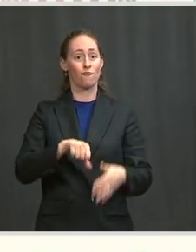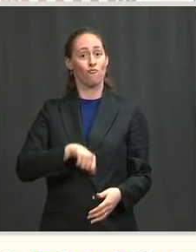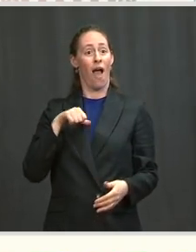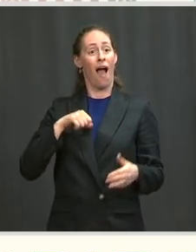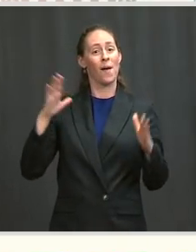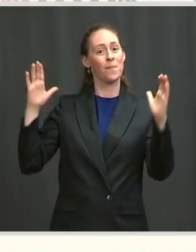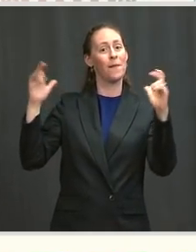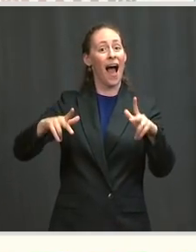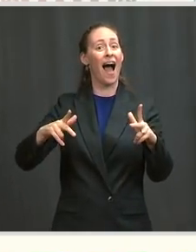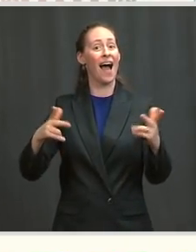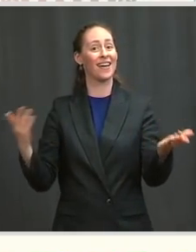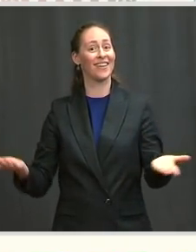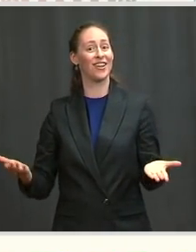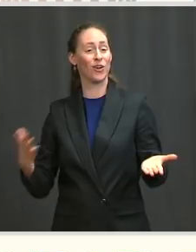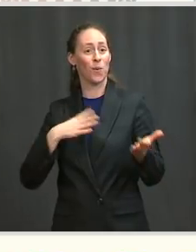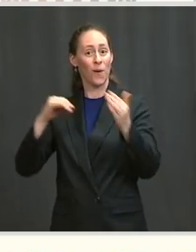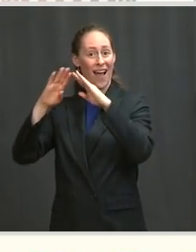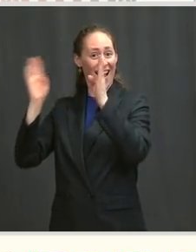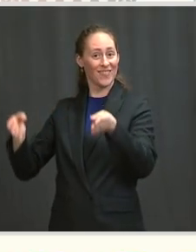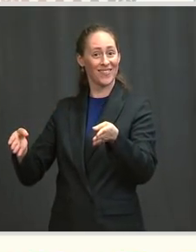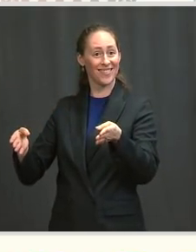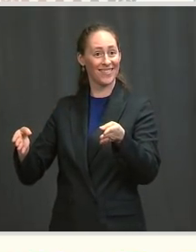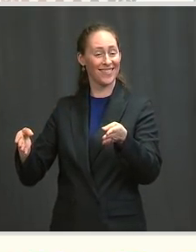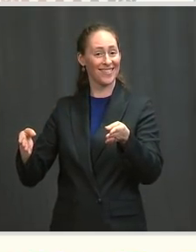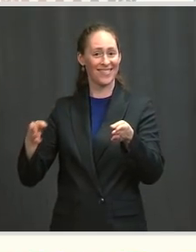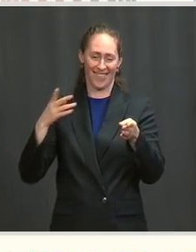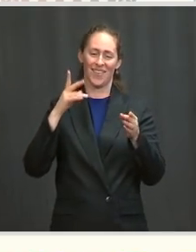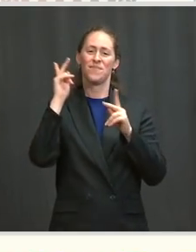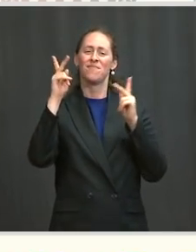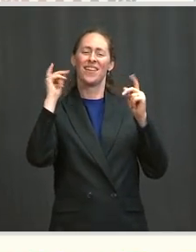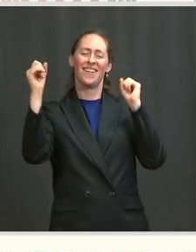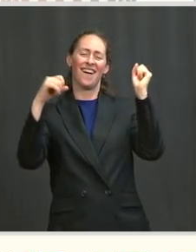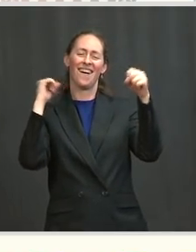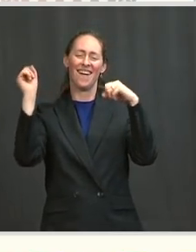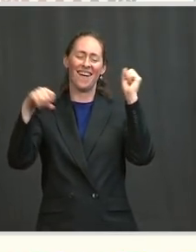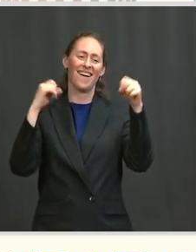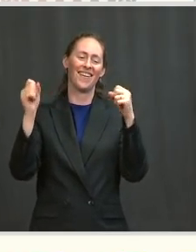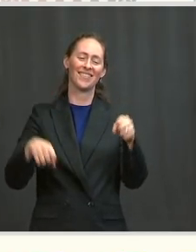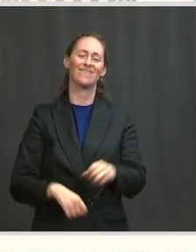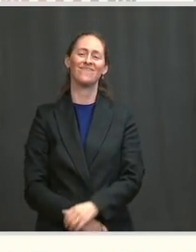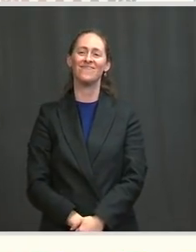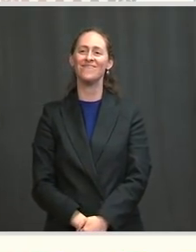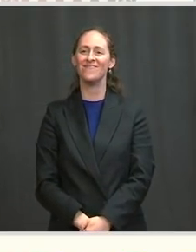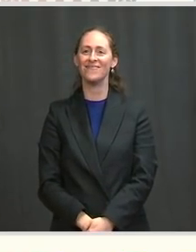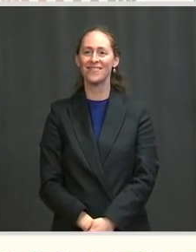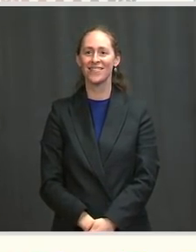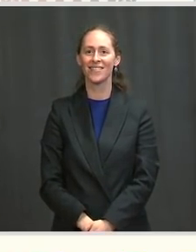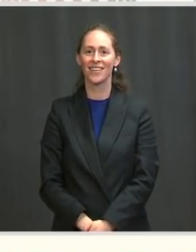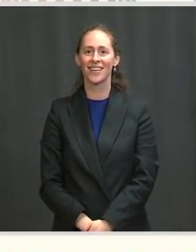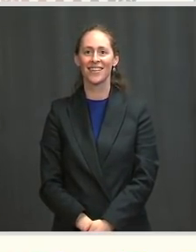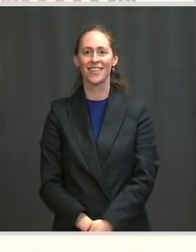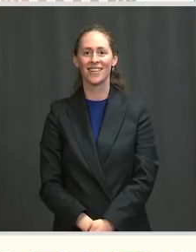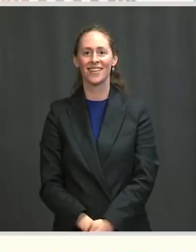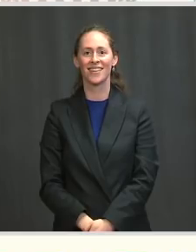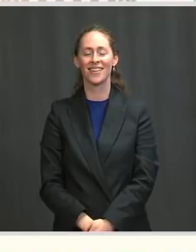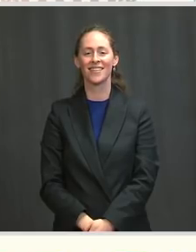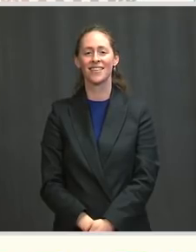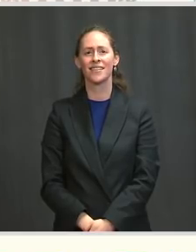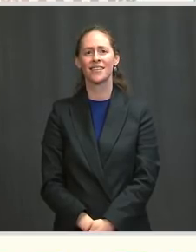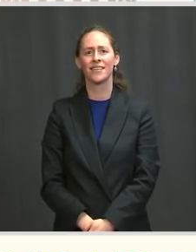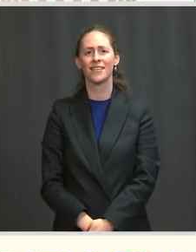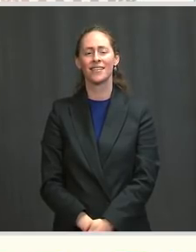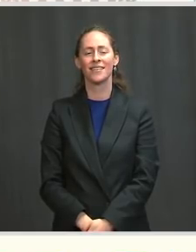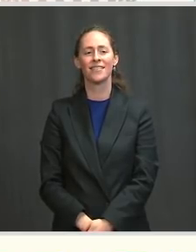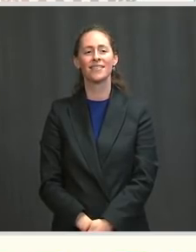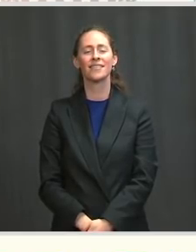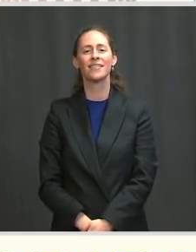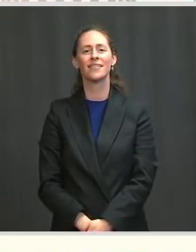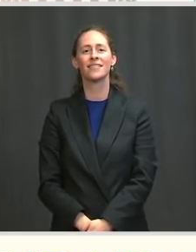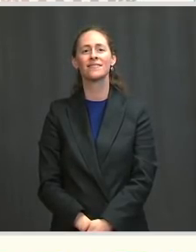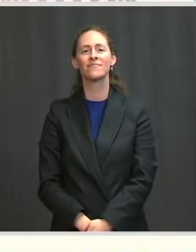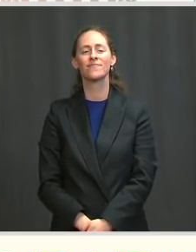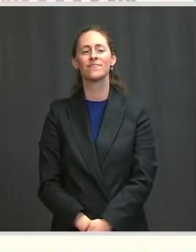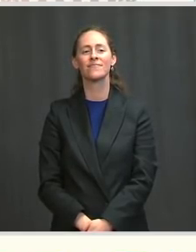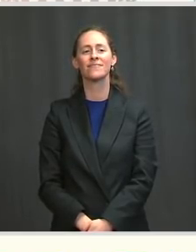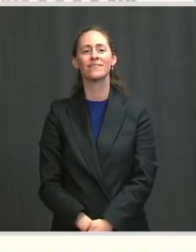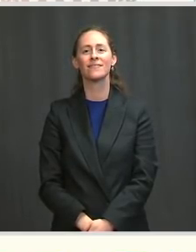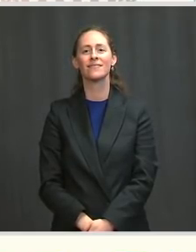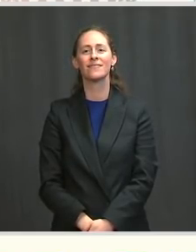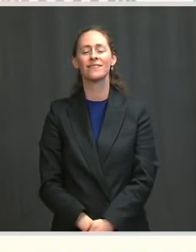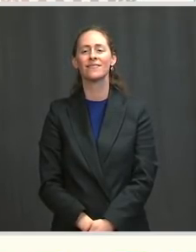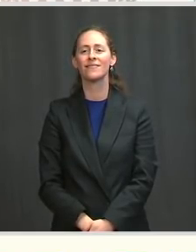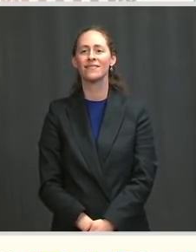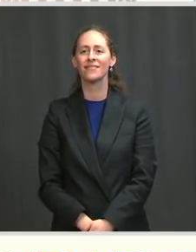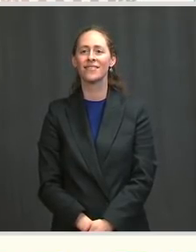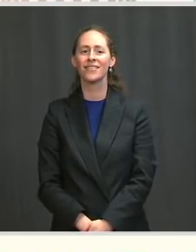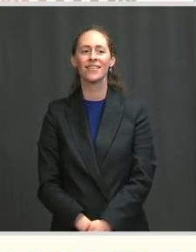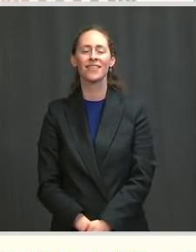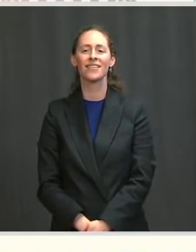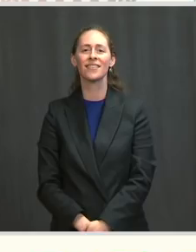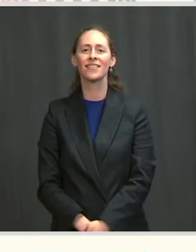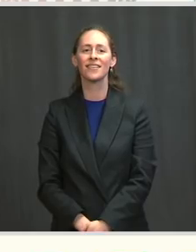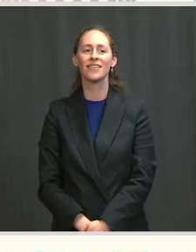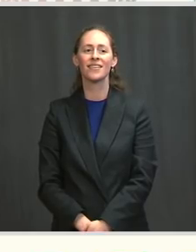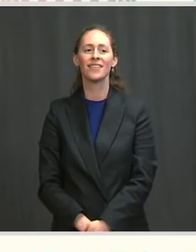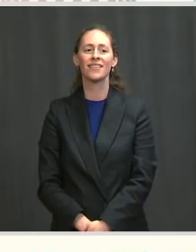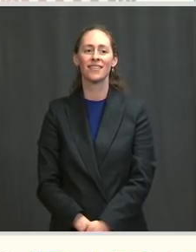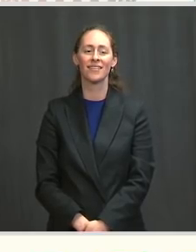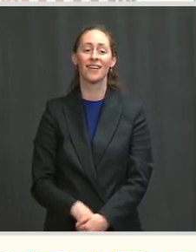For this community and for our nation and for the world,